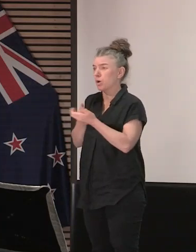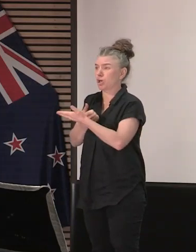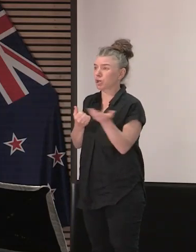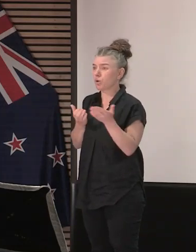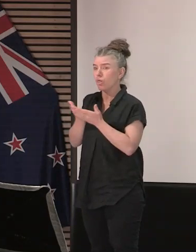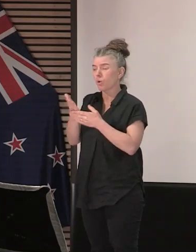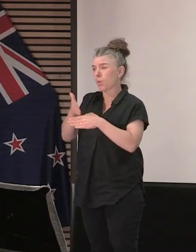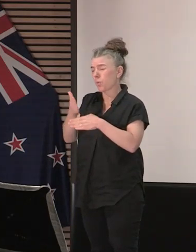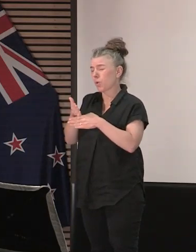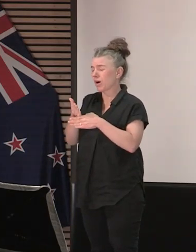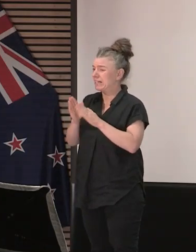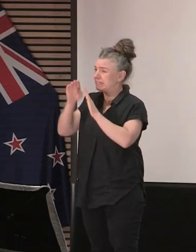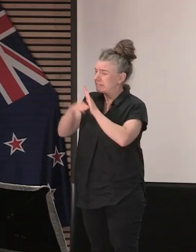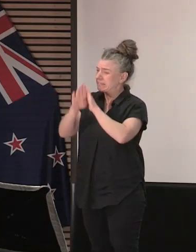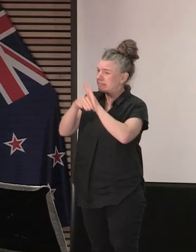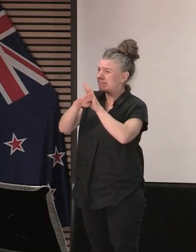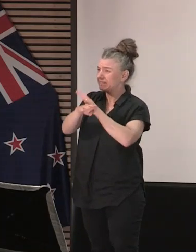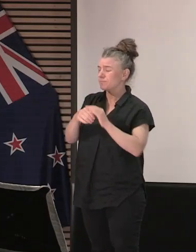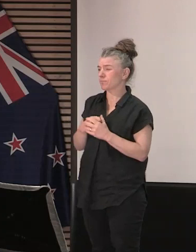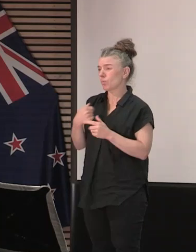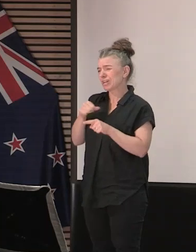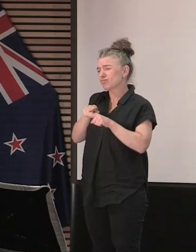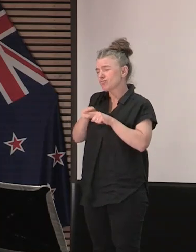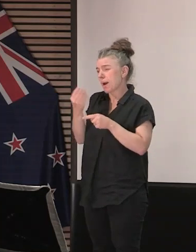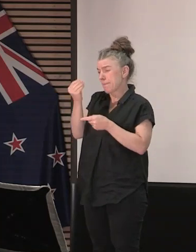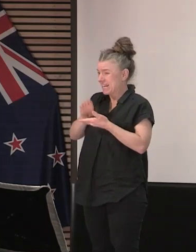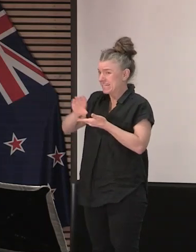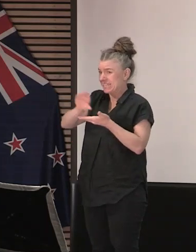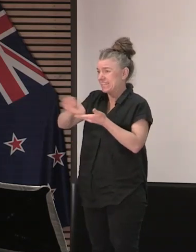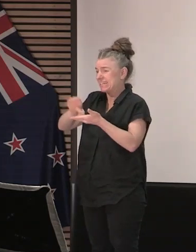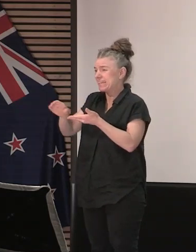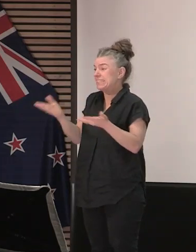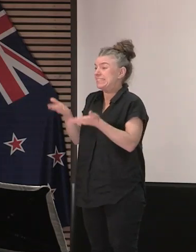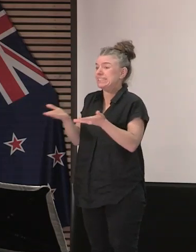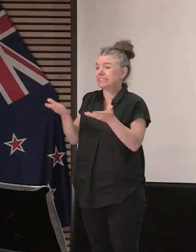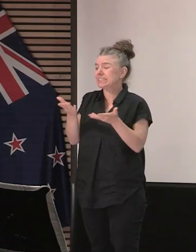We've made recordinvestments to keep as manybusinesses as possible afloatand people in jobs.